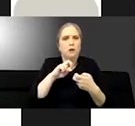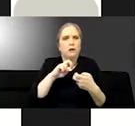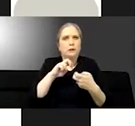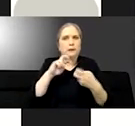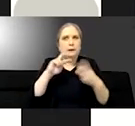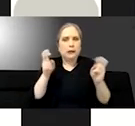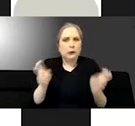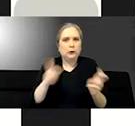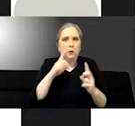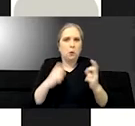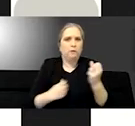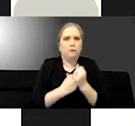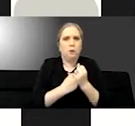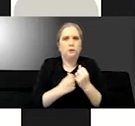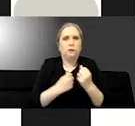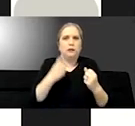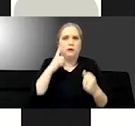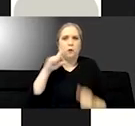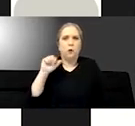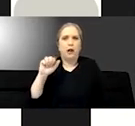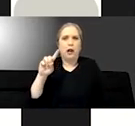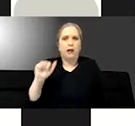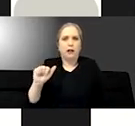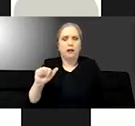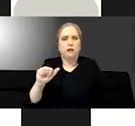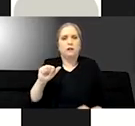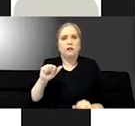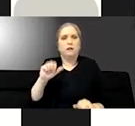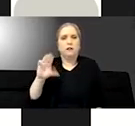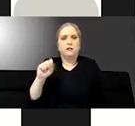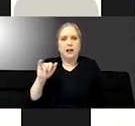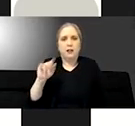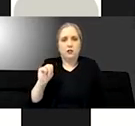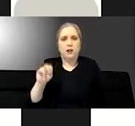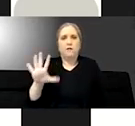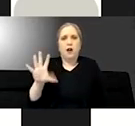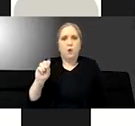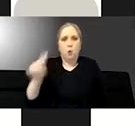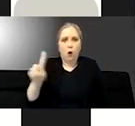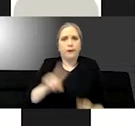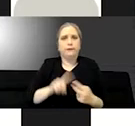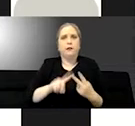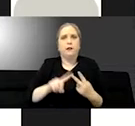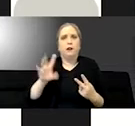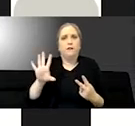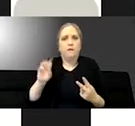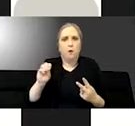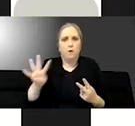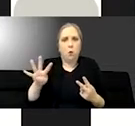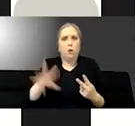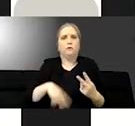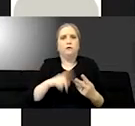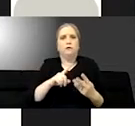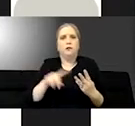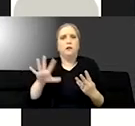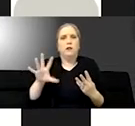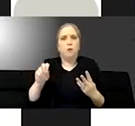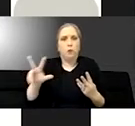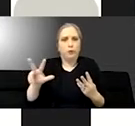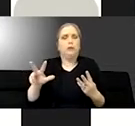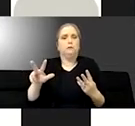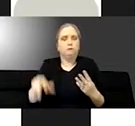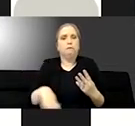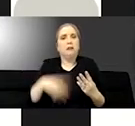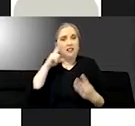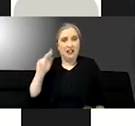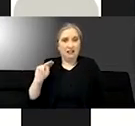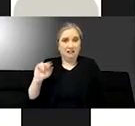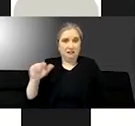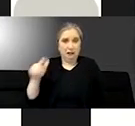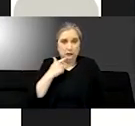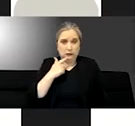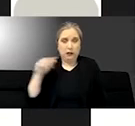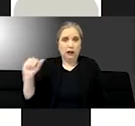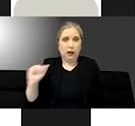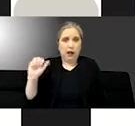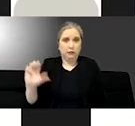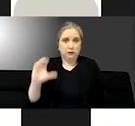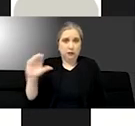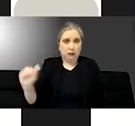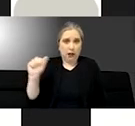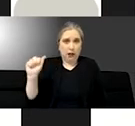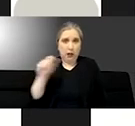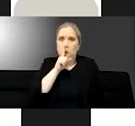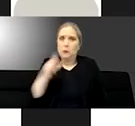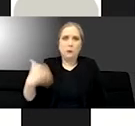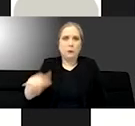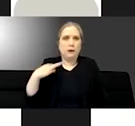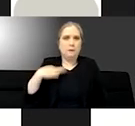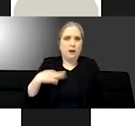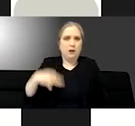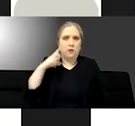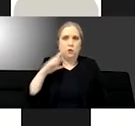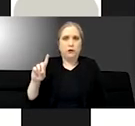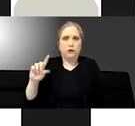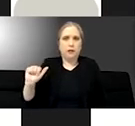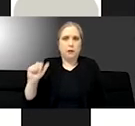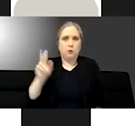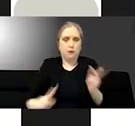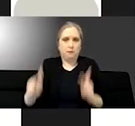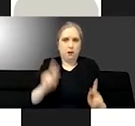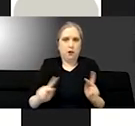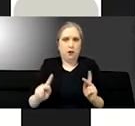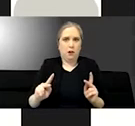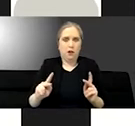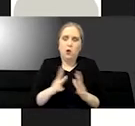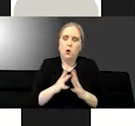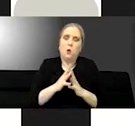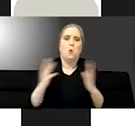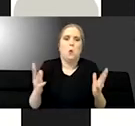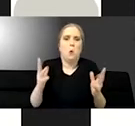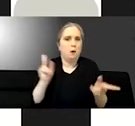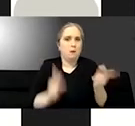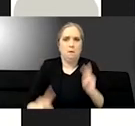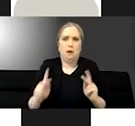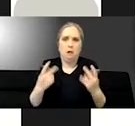I think all of those things have been very important. And I think as Neil was saying, the ACA certainly has been very beneficial for disabled people, but too many people are still not receiving the breadth of services that they need.